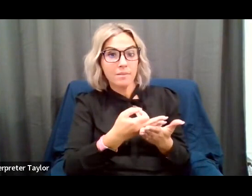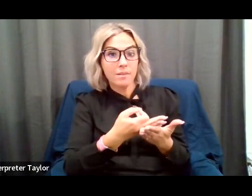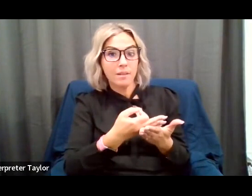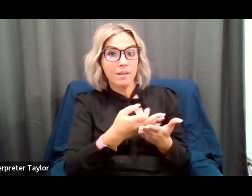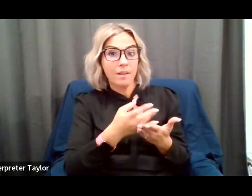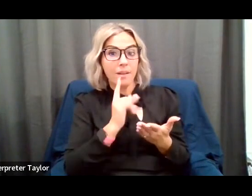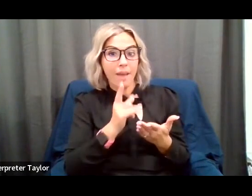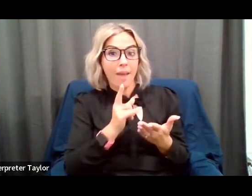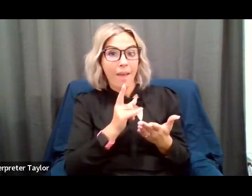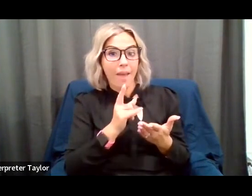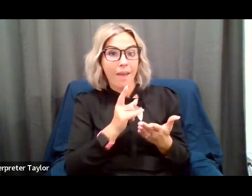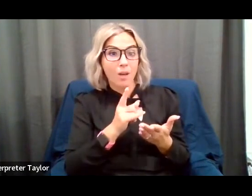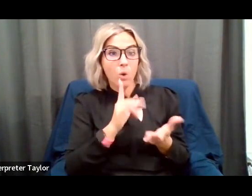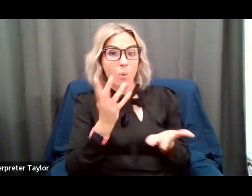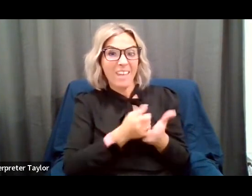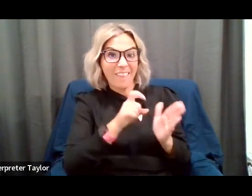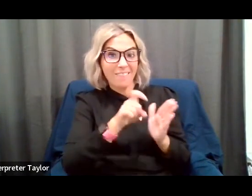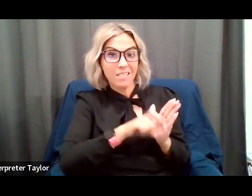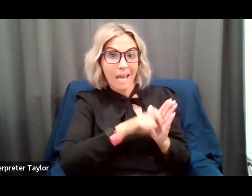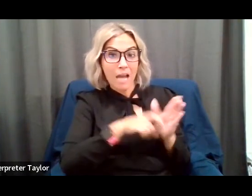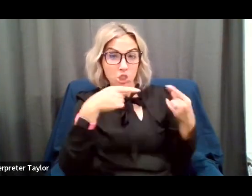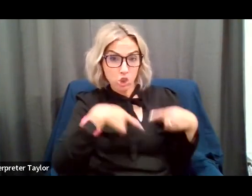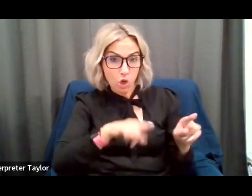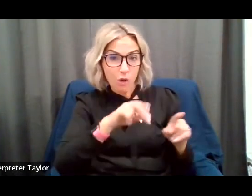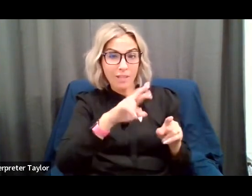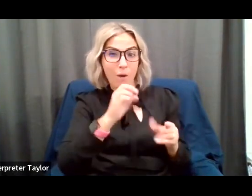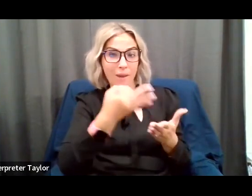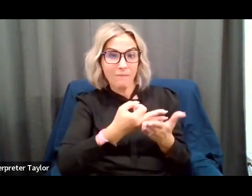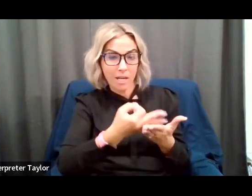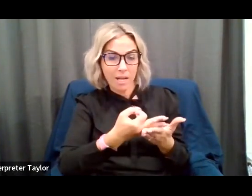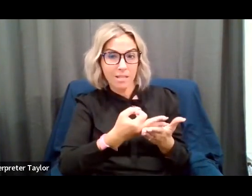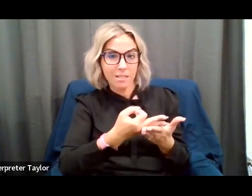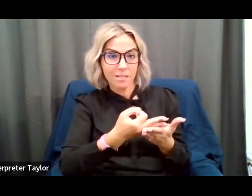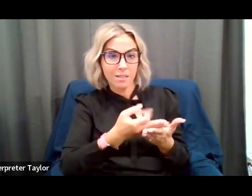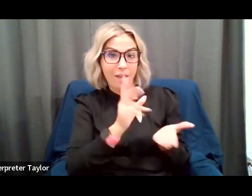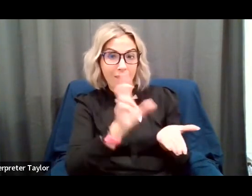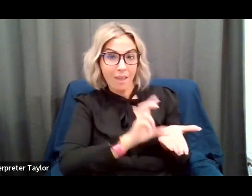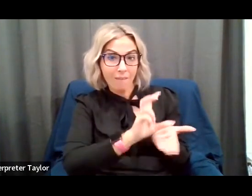cash during the refinance and they invest the cash.